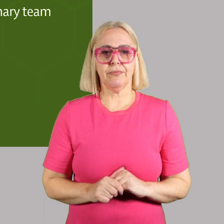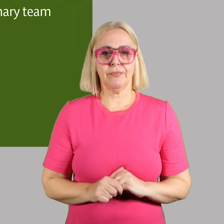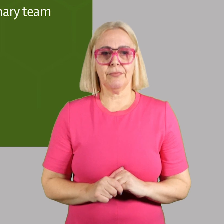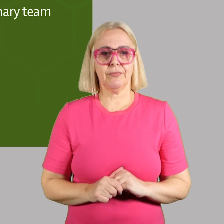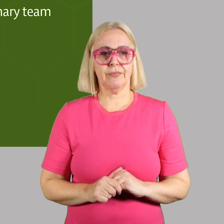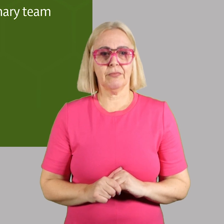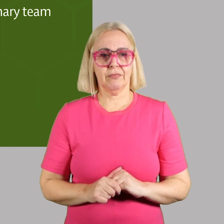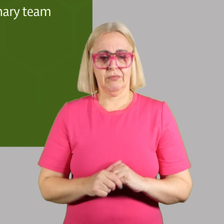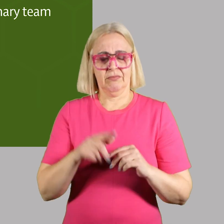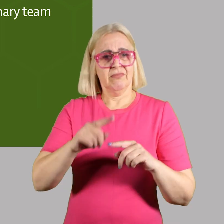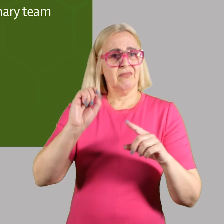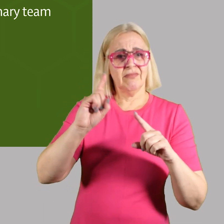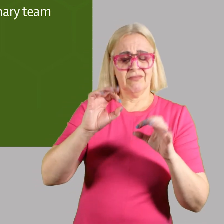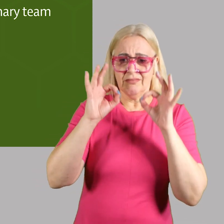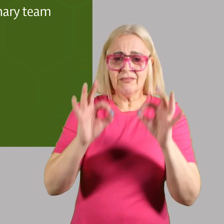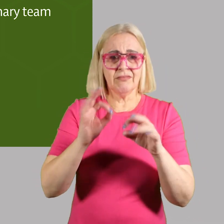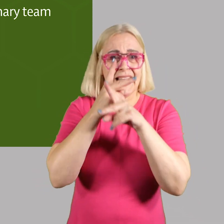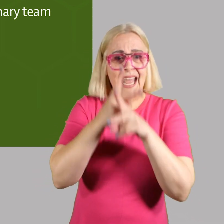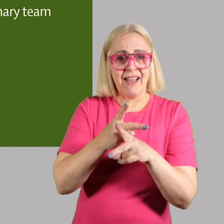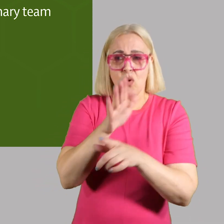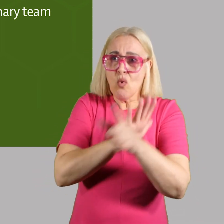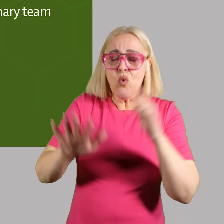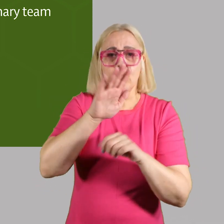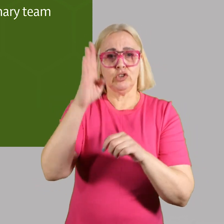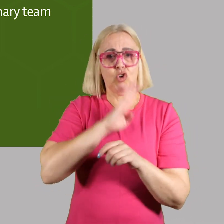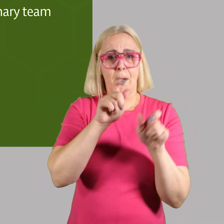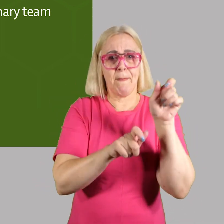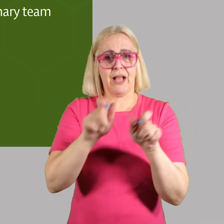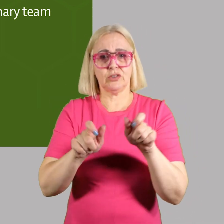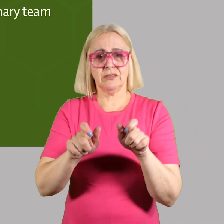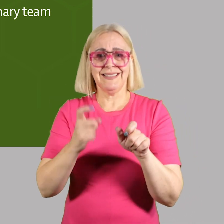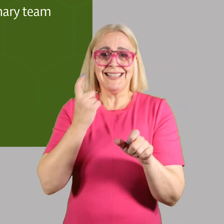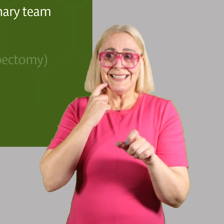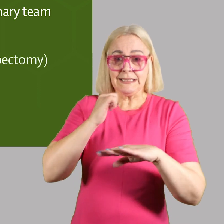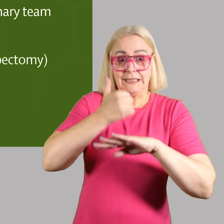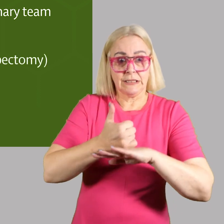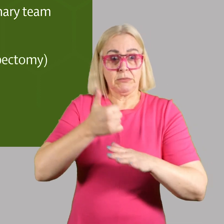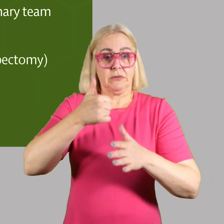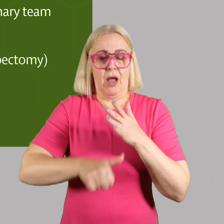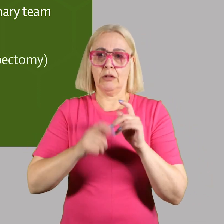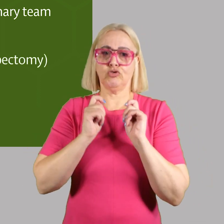and the core of acute care for all stroke patients, also facilitating the implementation